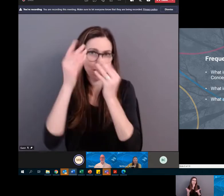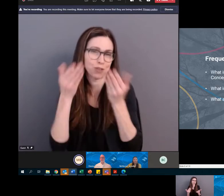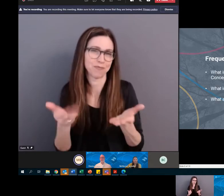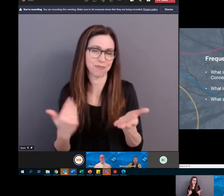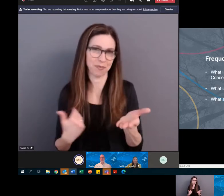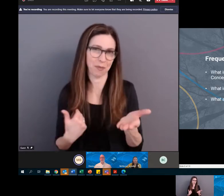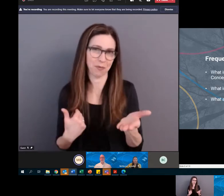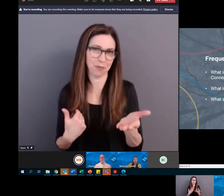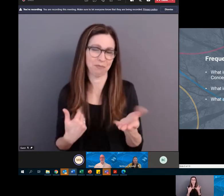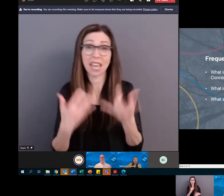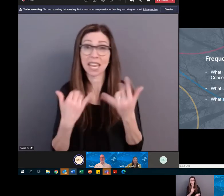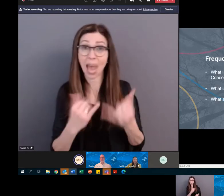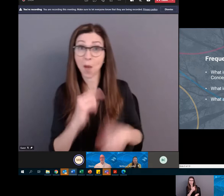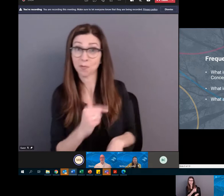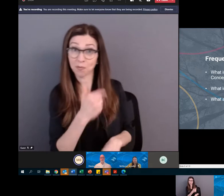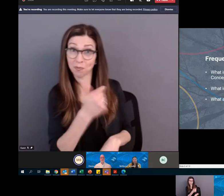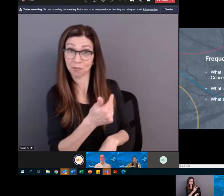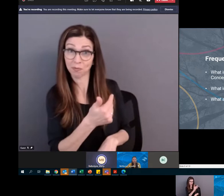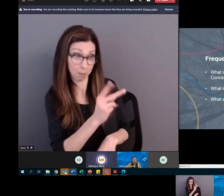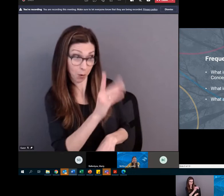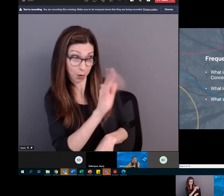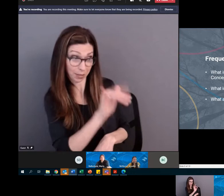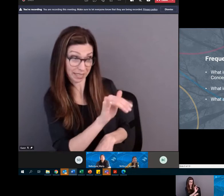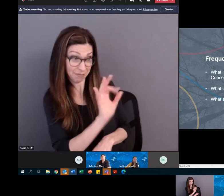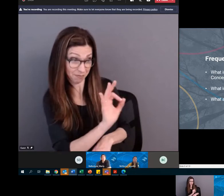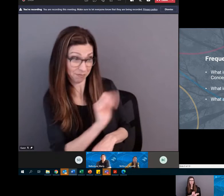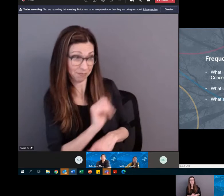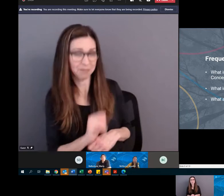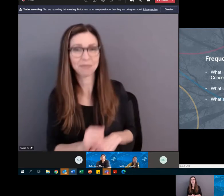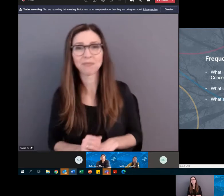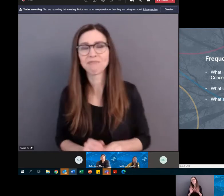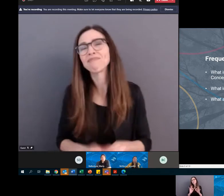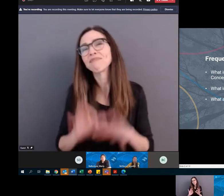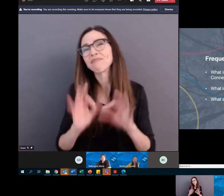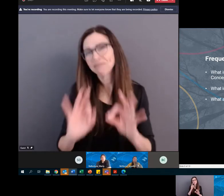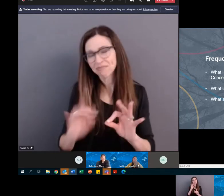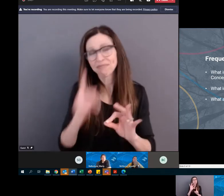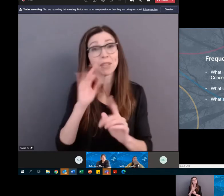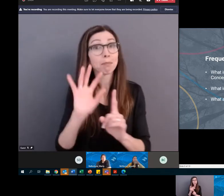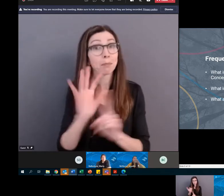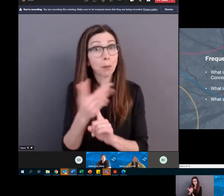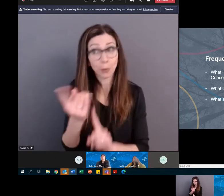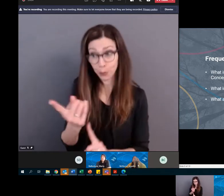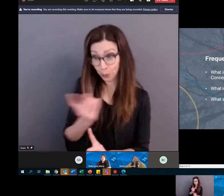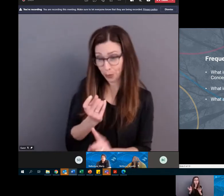Thanks, Jen. So, the first of the frequently asked questions that we want